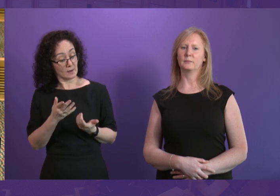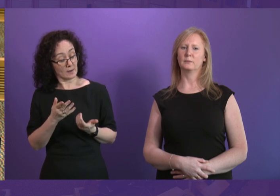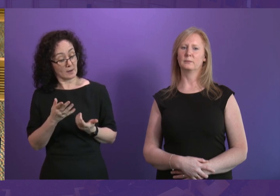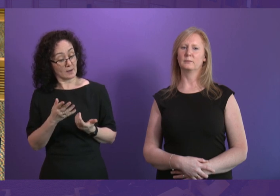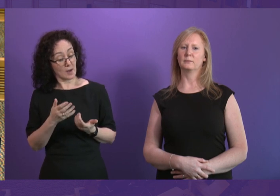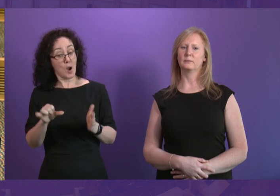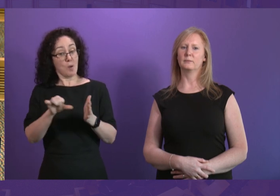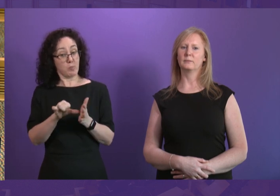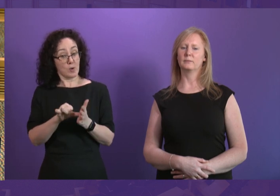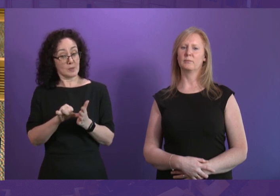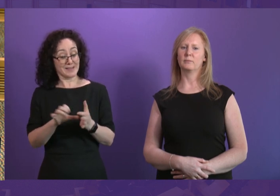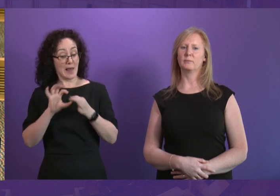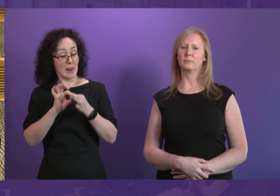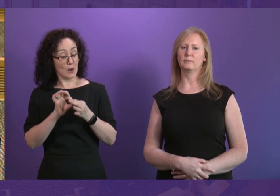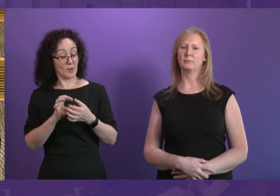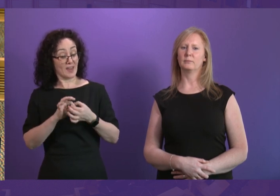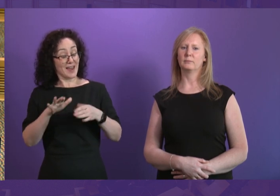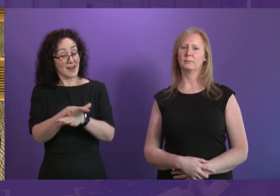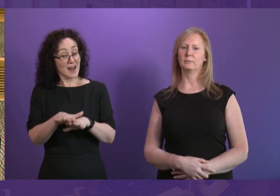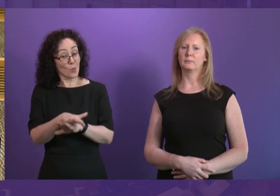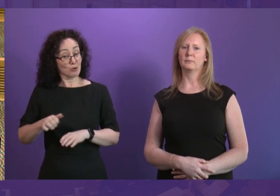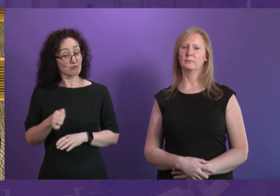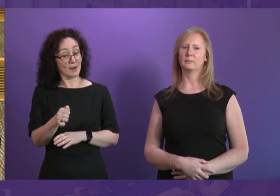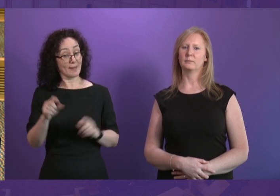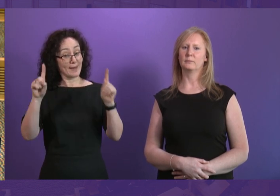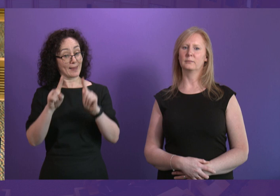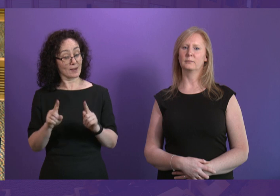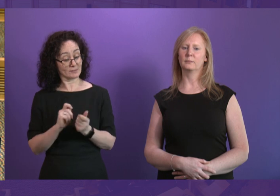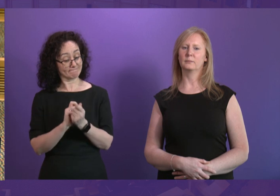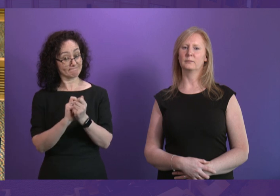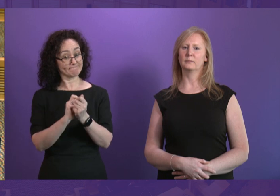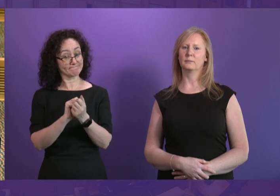the delay to Network Rail’s electrification works. The adjustment also took account of